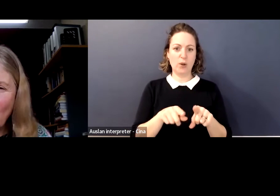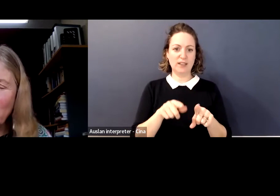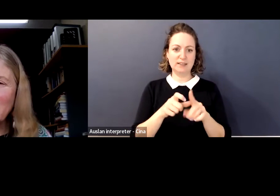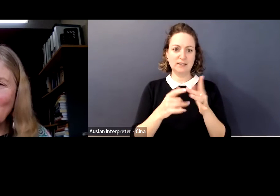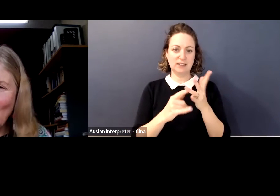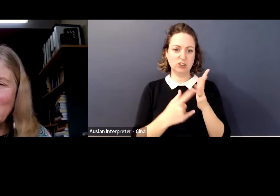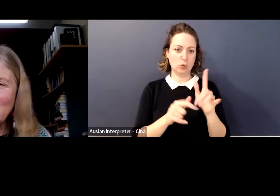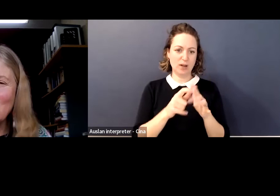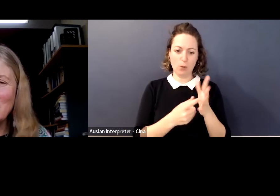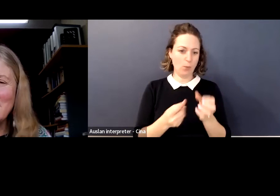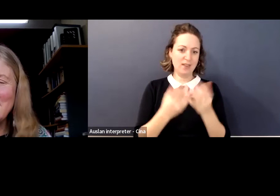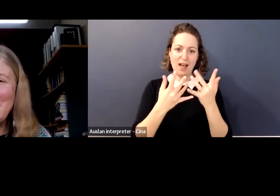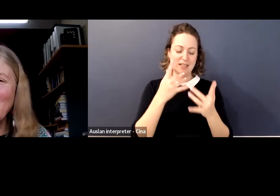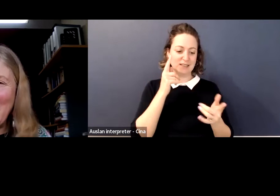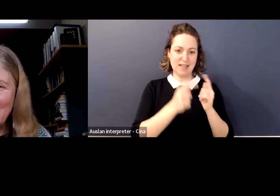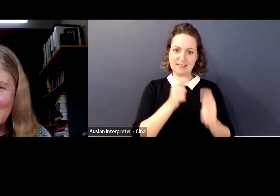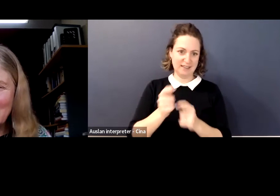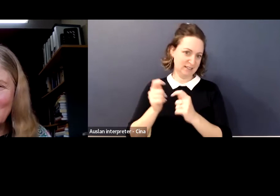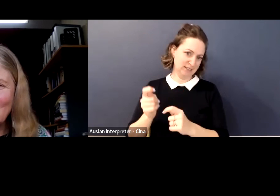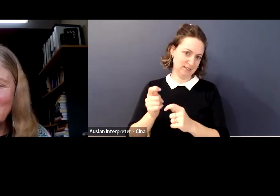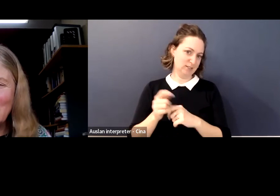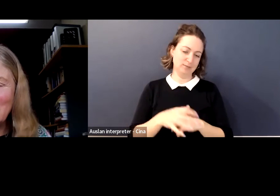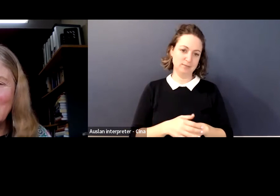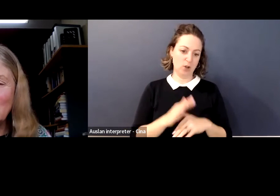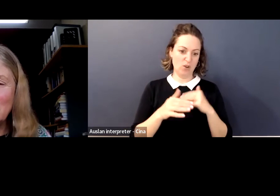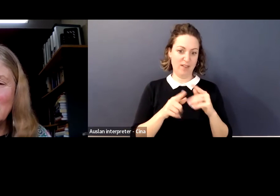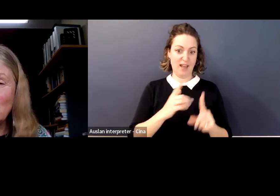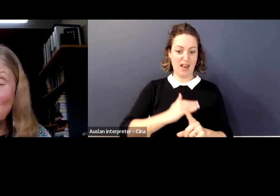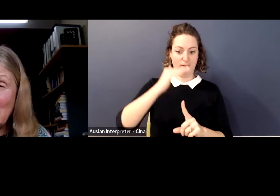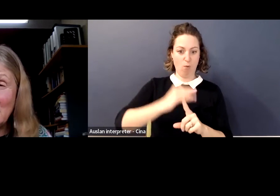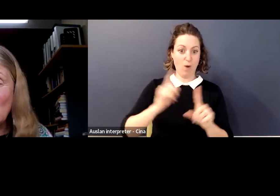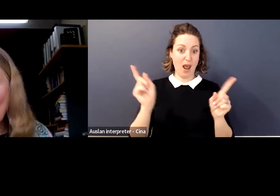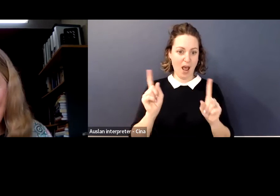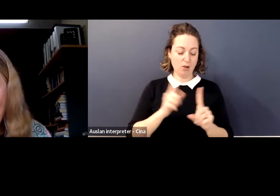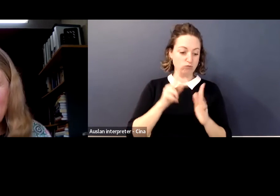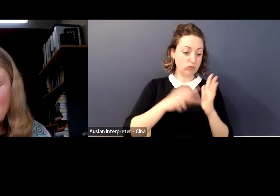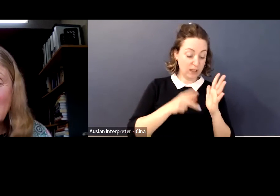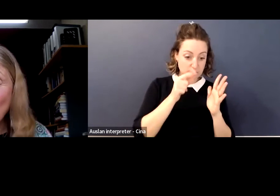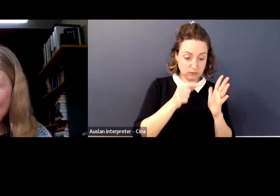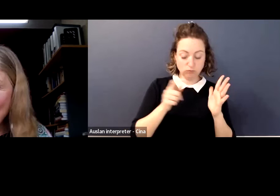of where the student is now at in terms of their ability to read or write or